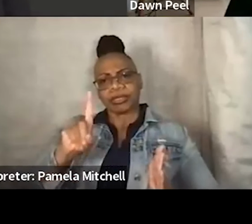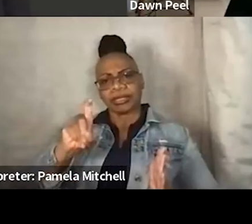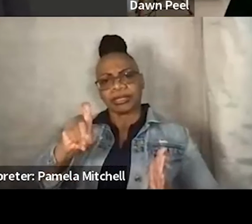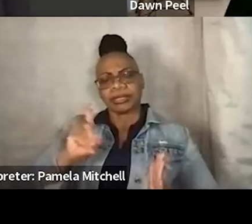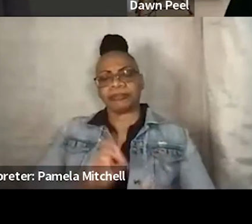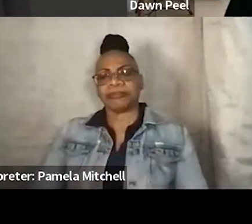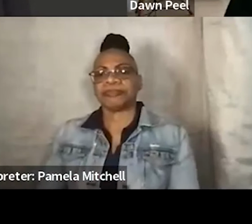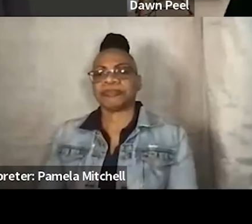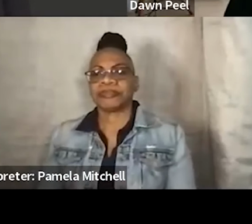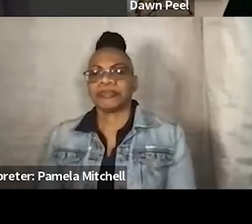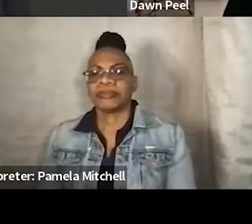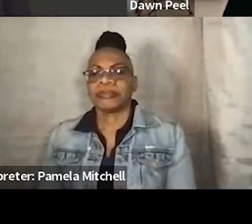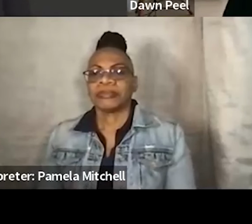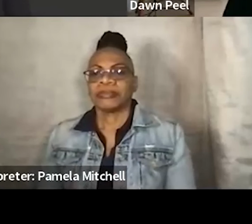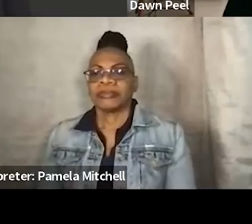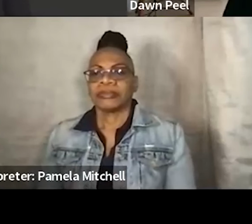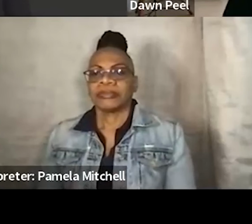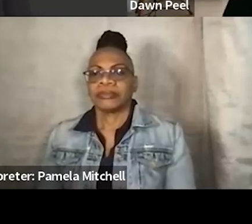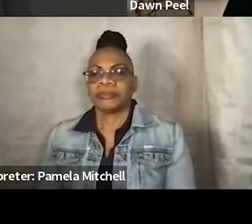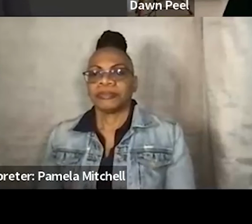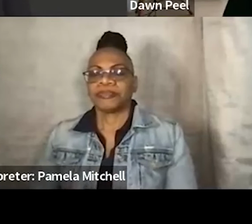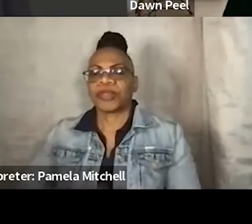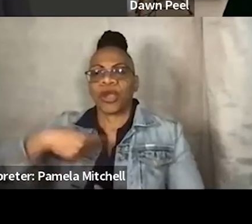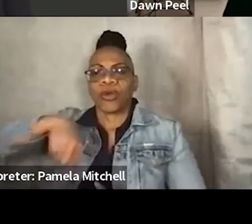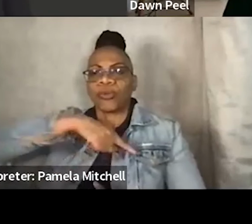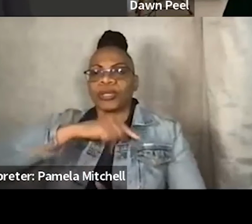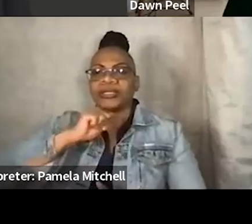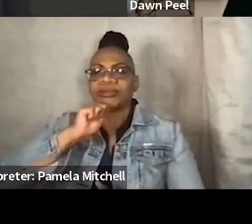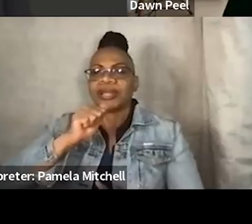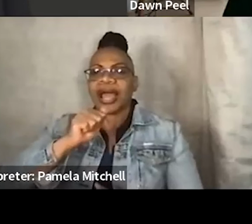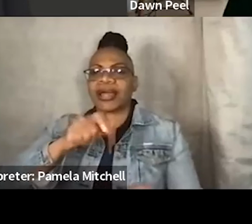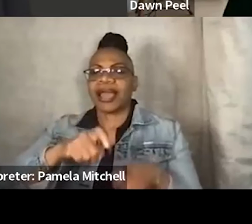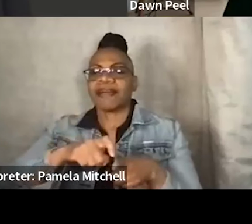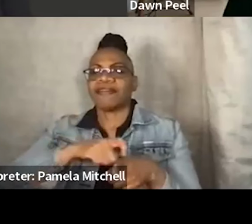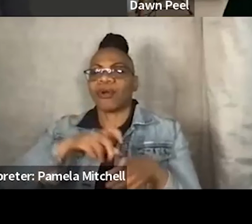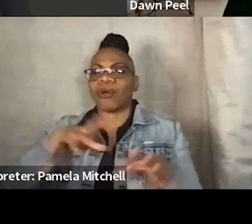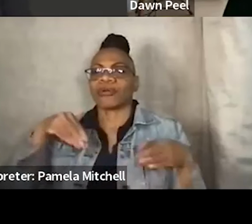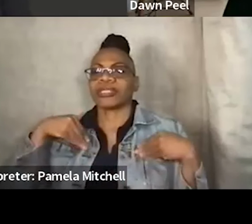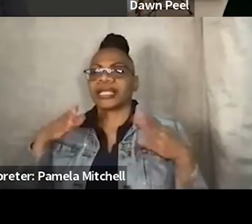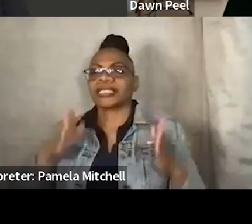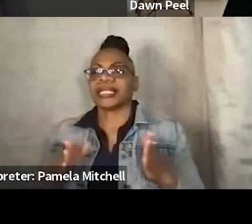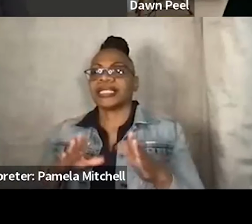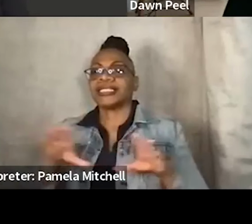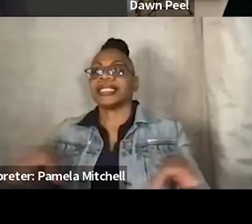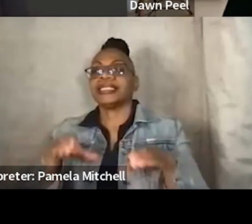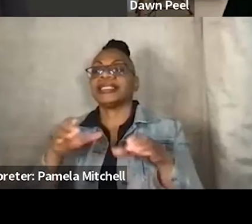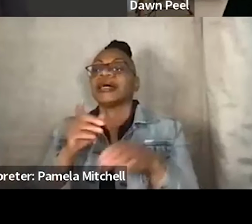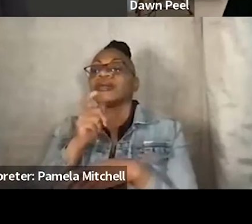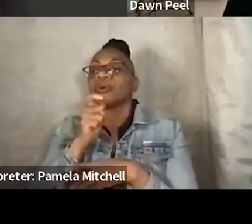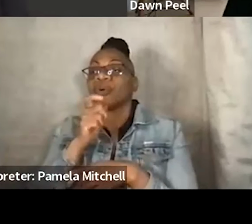And we don't have call takers. That's all done by CommCare. So I'm not real familiar with